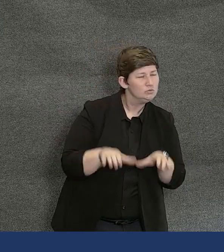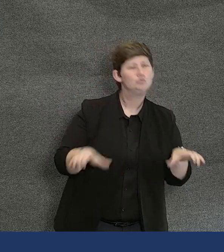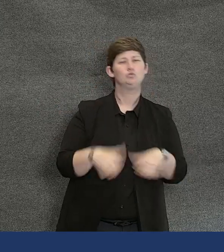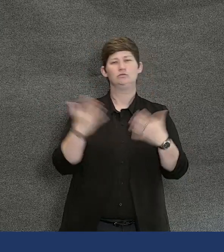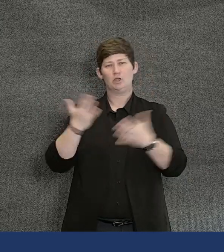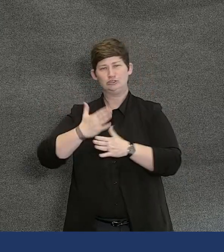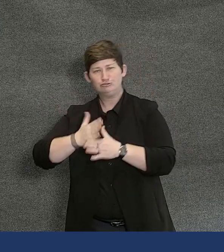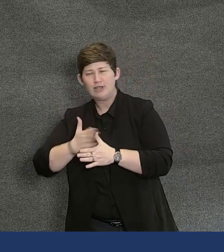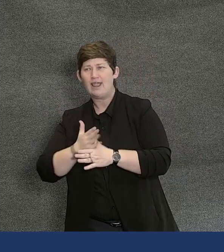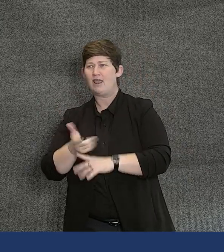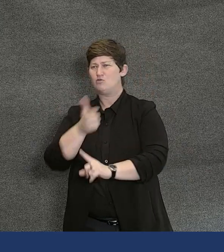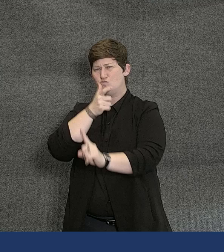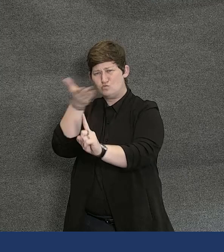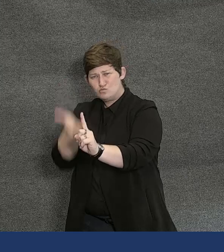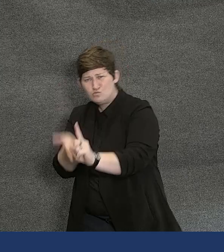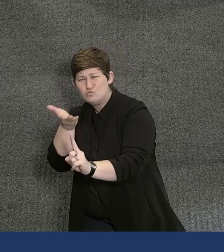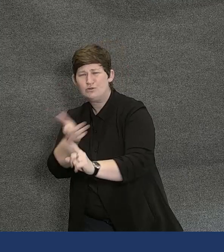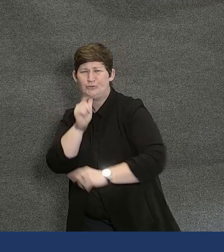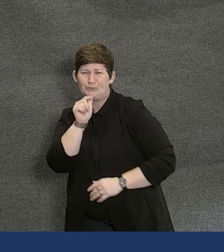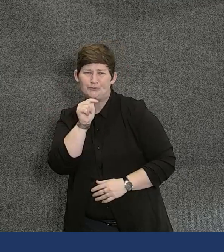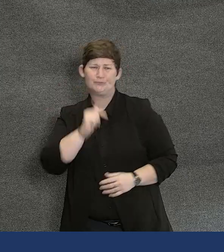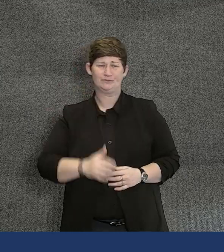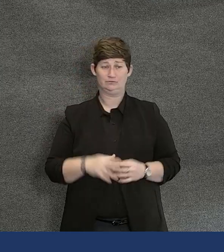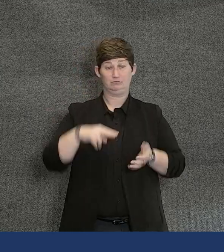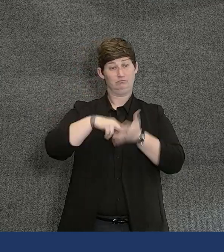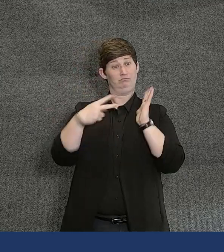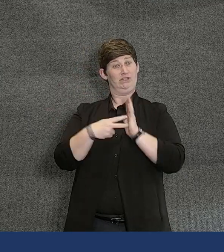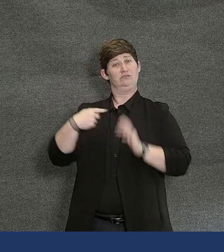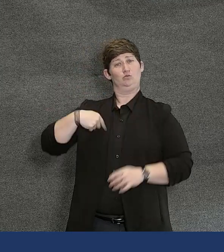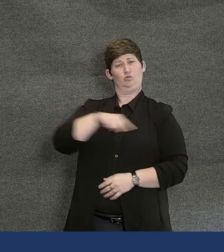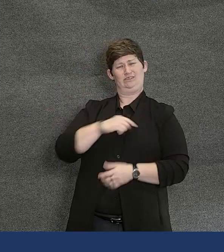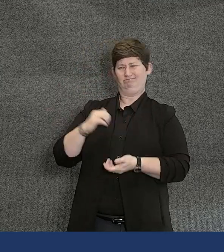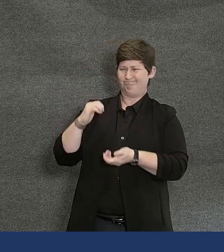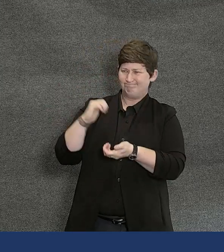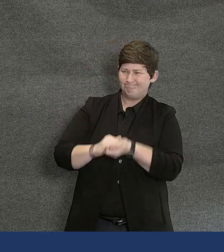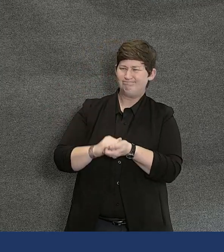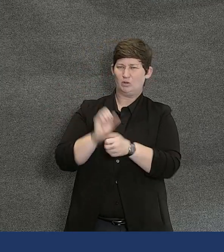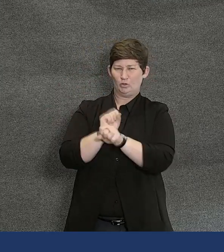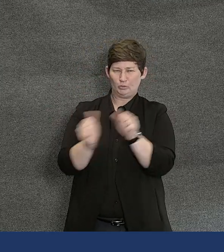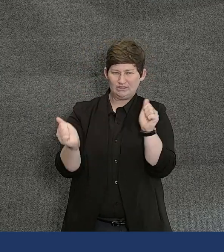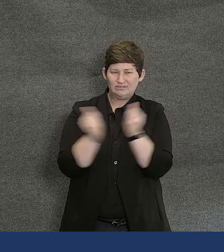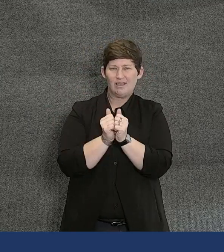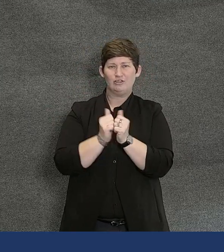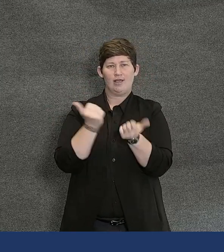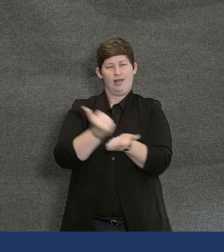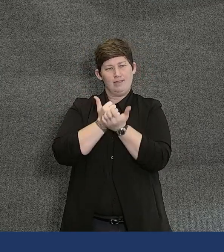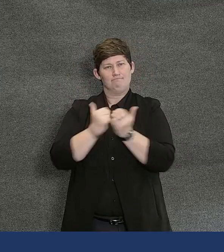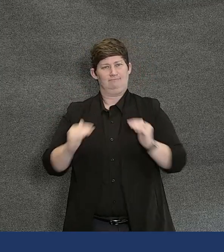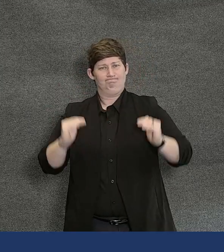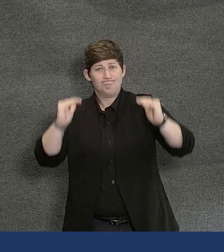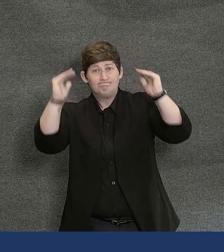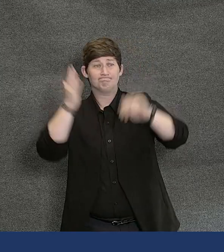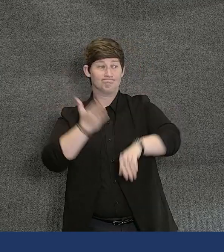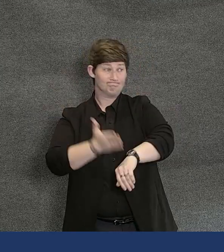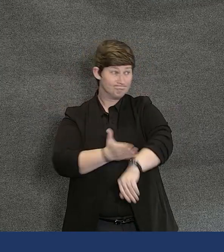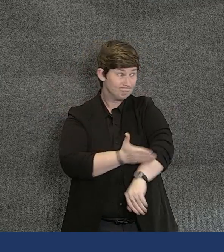And that means that we've got to be working together to advance that cause, the cause of the rights of people